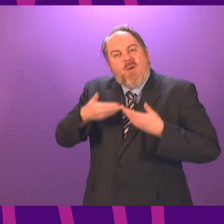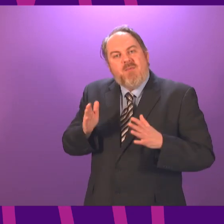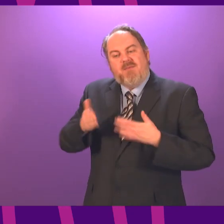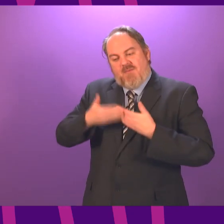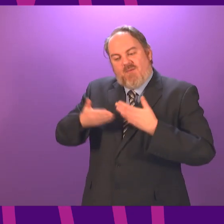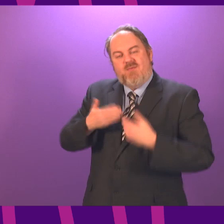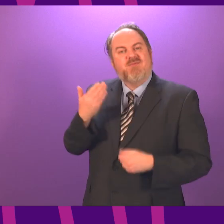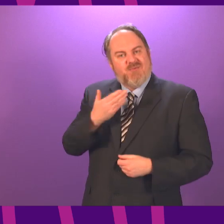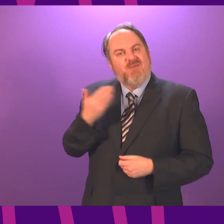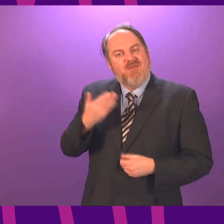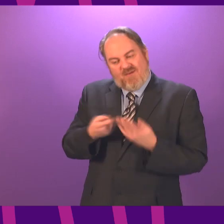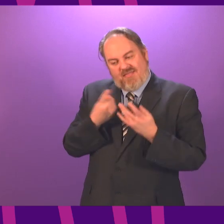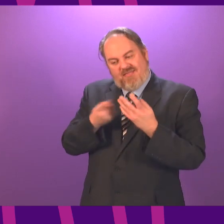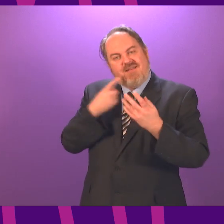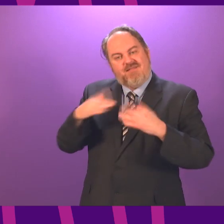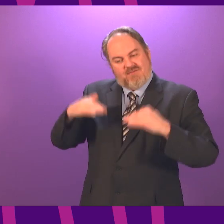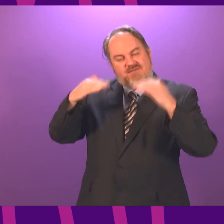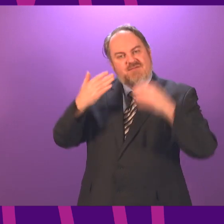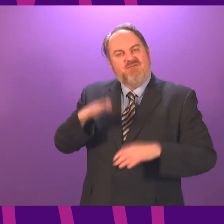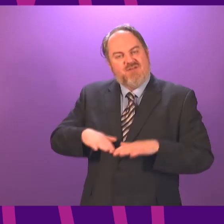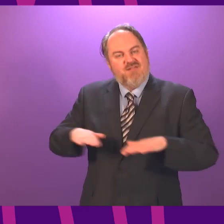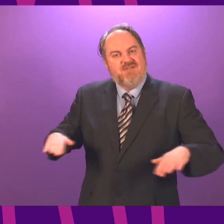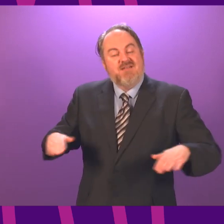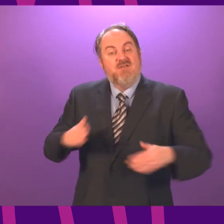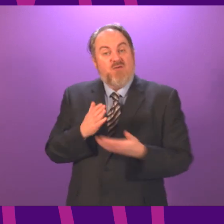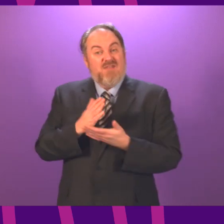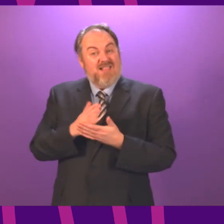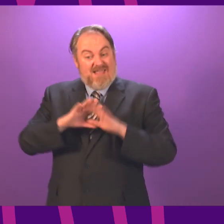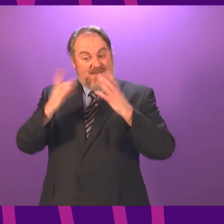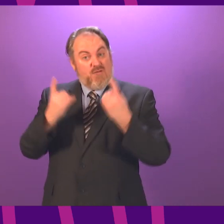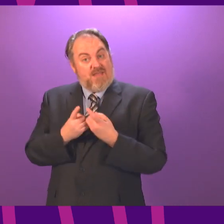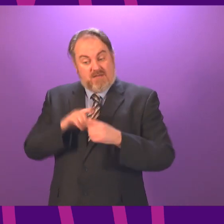from April into May. Everything is going in the right direction, but this is the moment